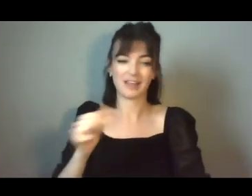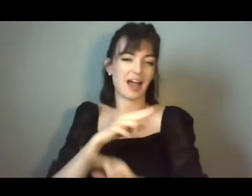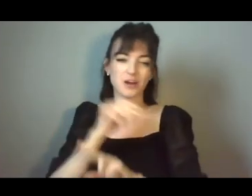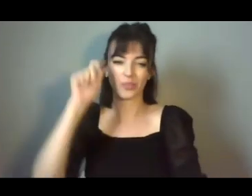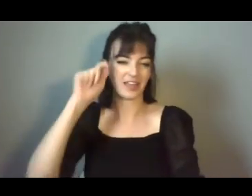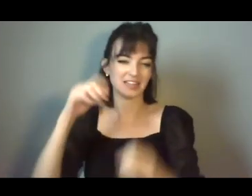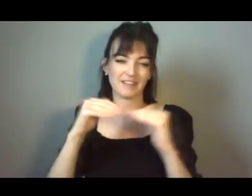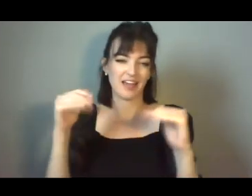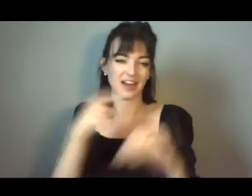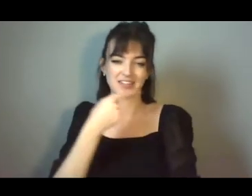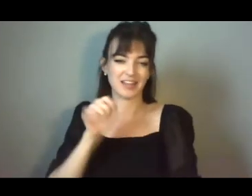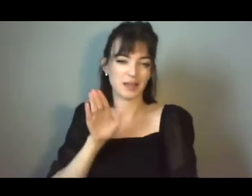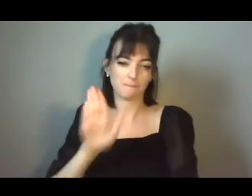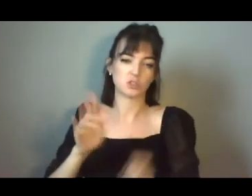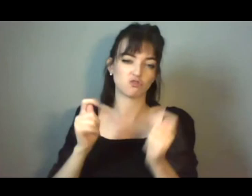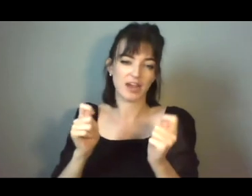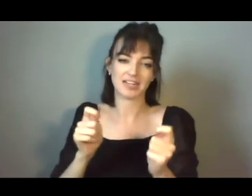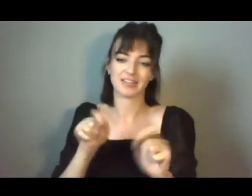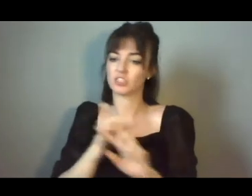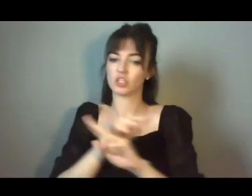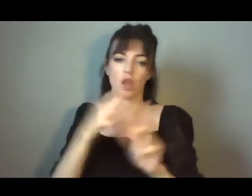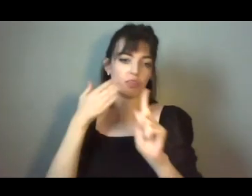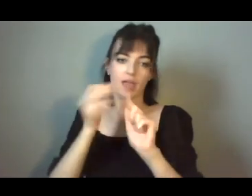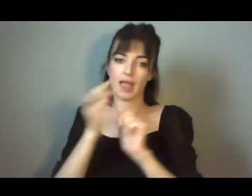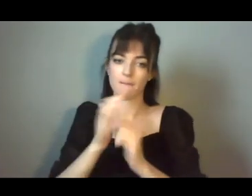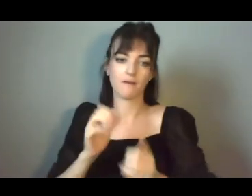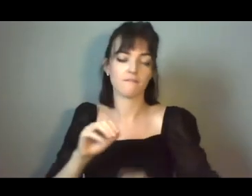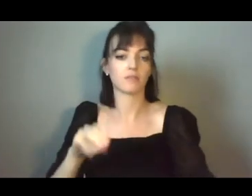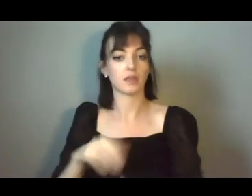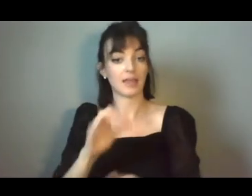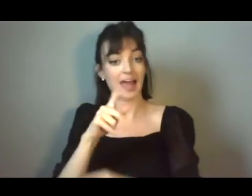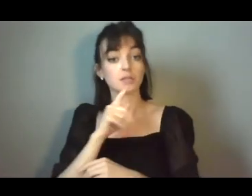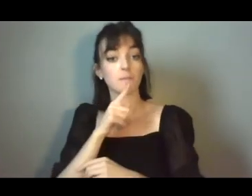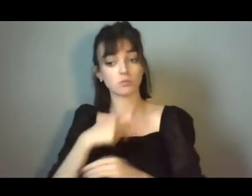the vision of the act but absolutely assistance, guidance, support, all of that will be available.